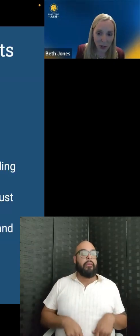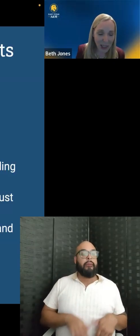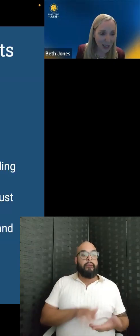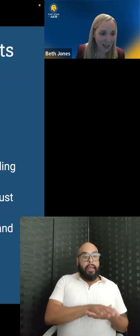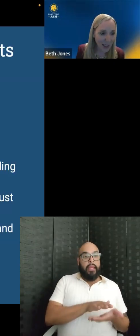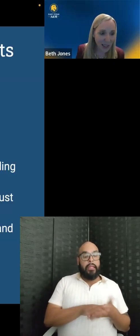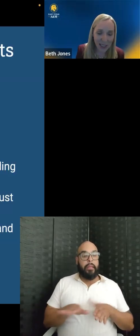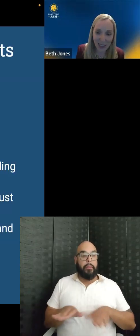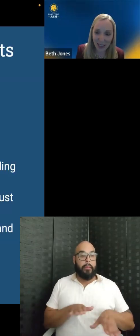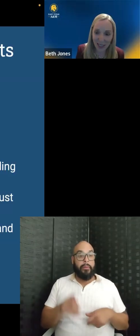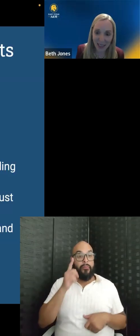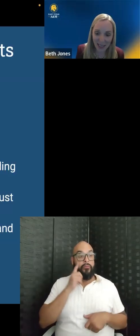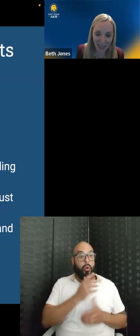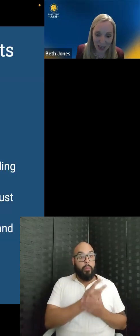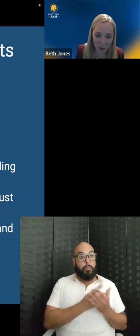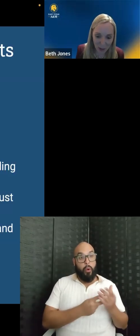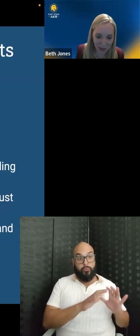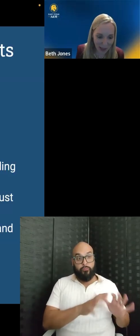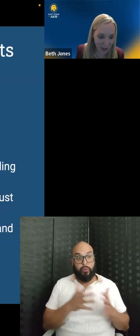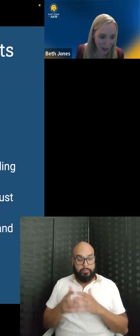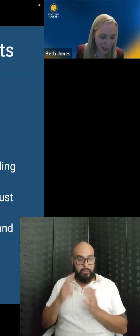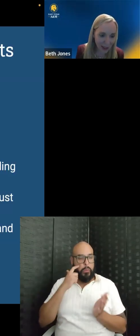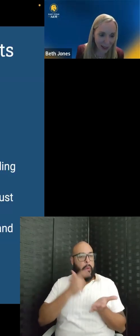And you'll see that the list is the same on both sides, right?